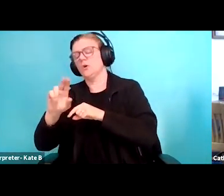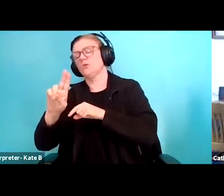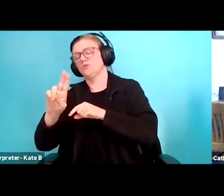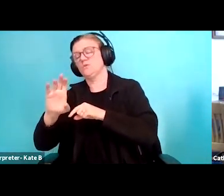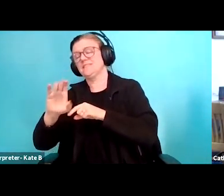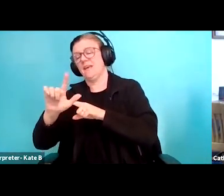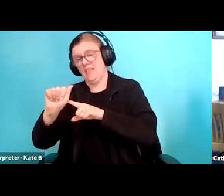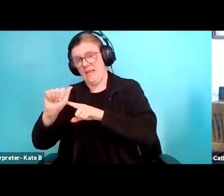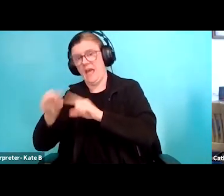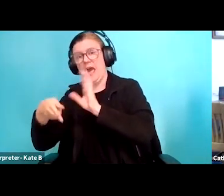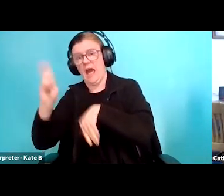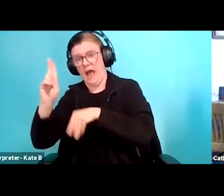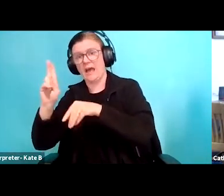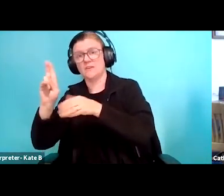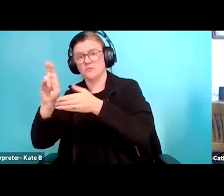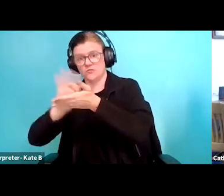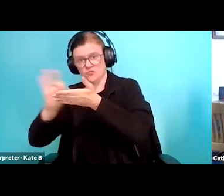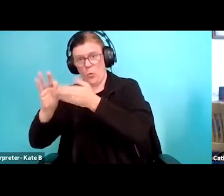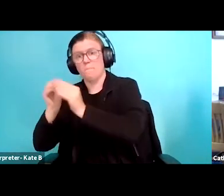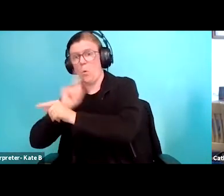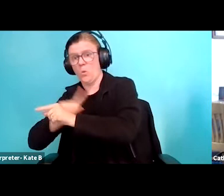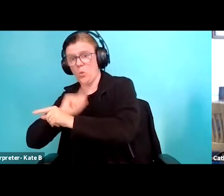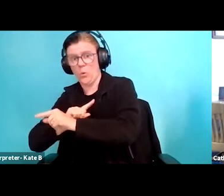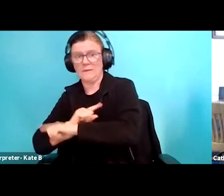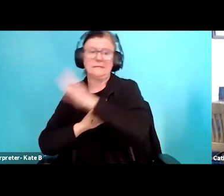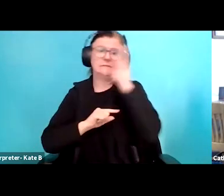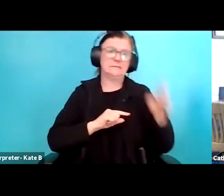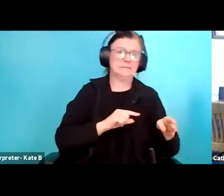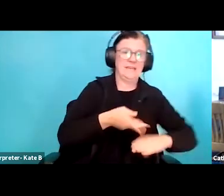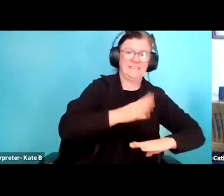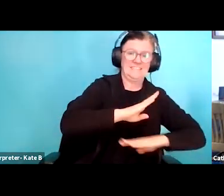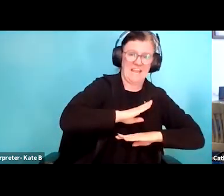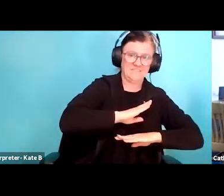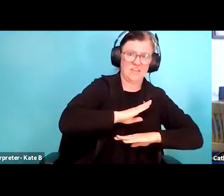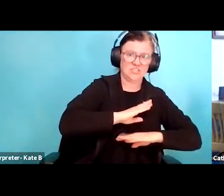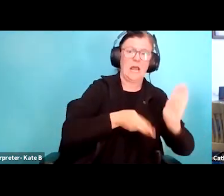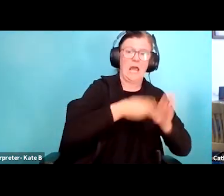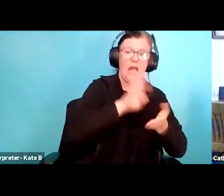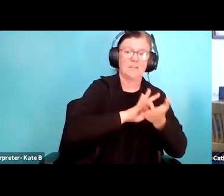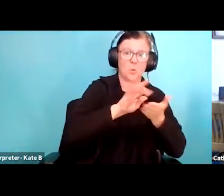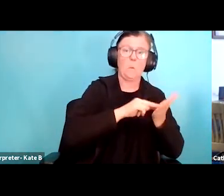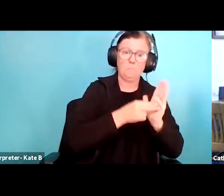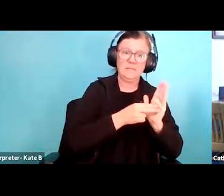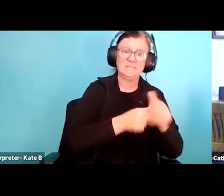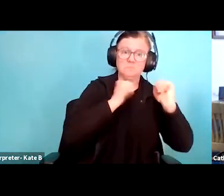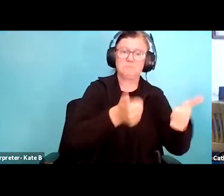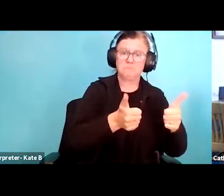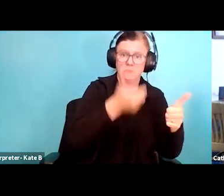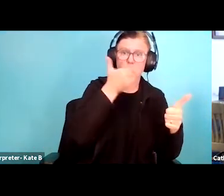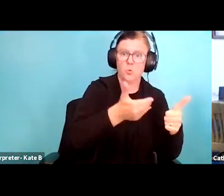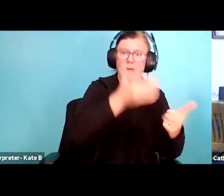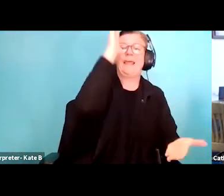connection is good and a higher score of loneliness indicates a degraded state.